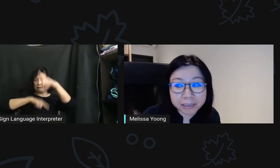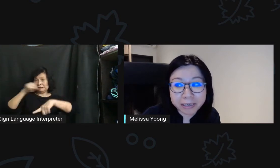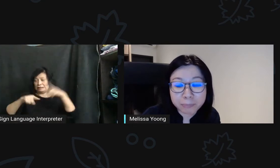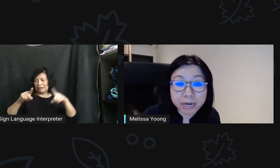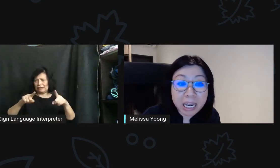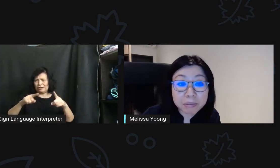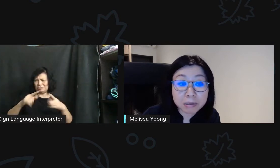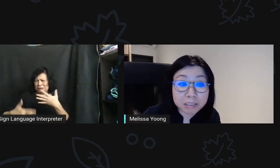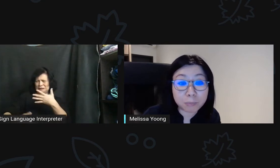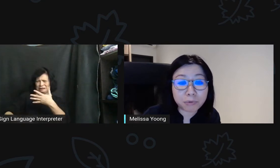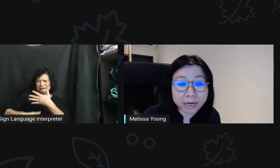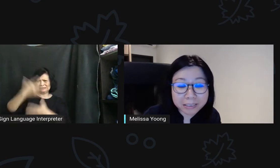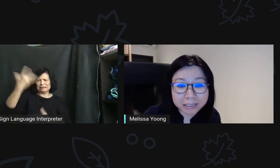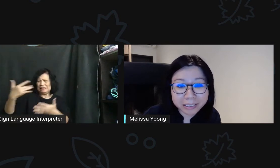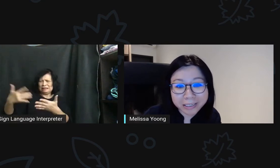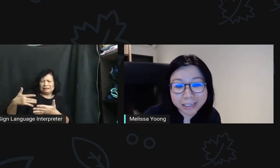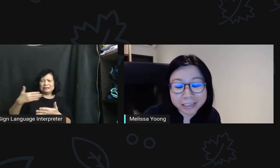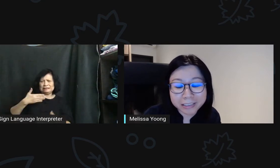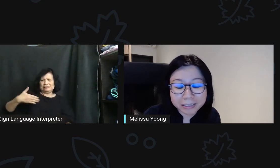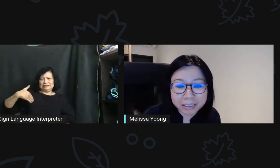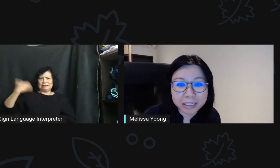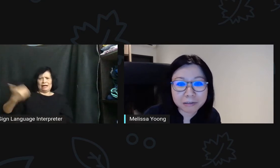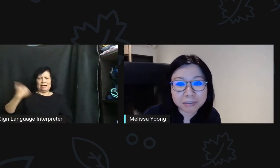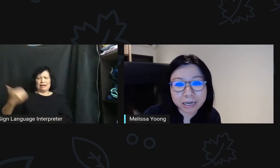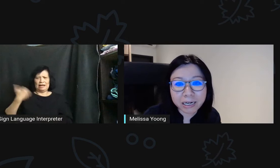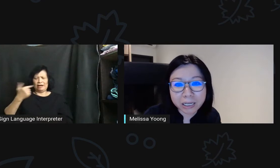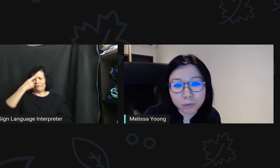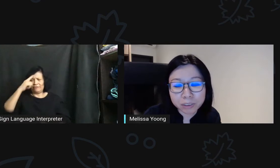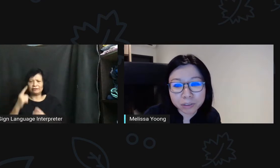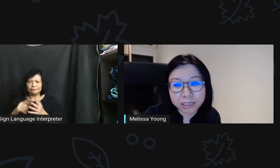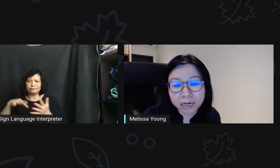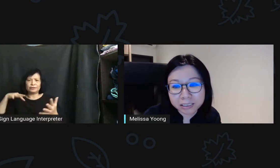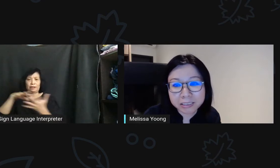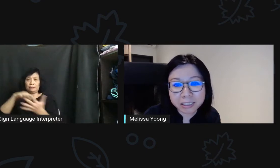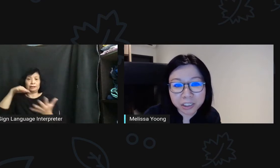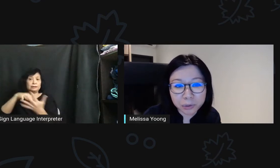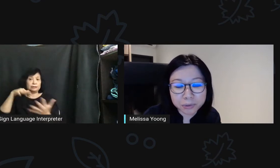And perhaps not surprisingly, the study of sign language in artistic use,